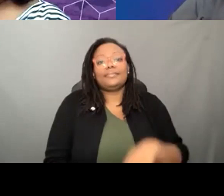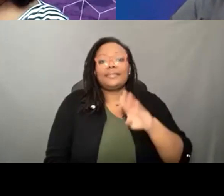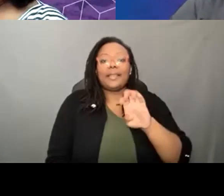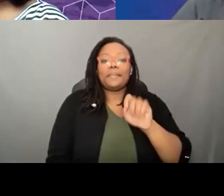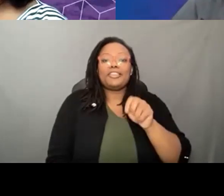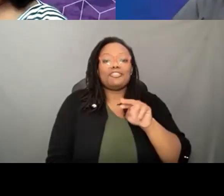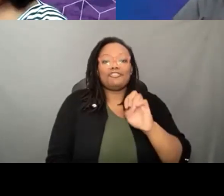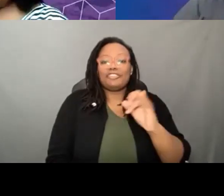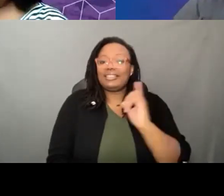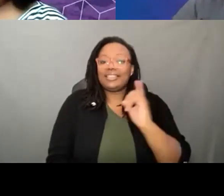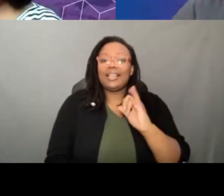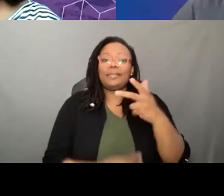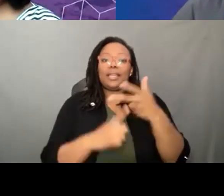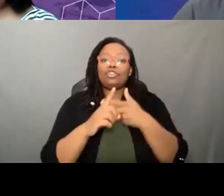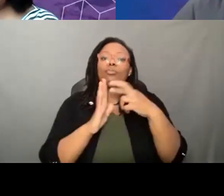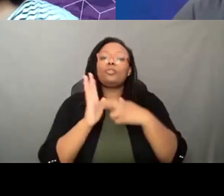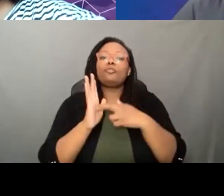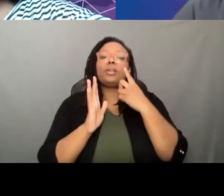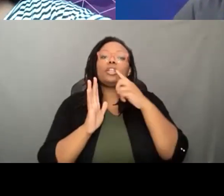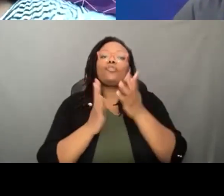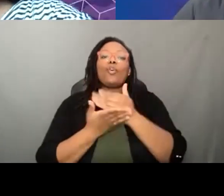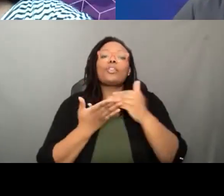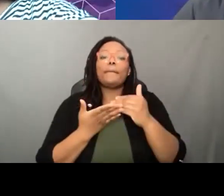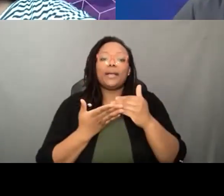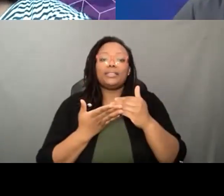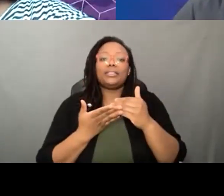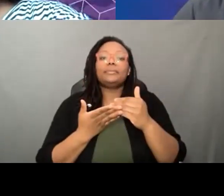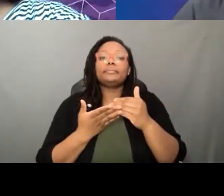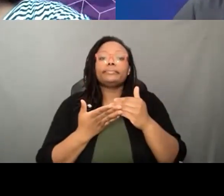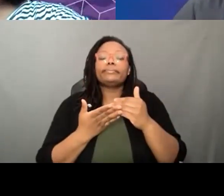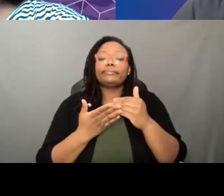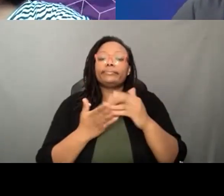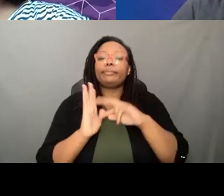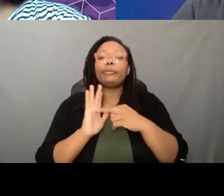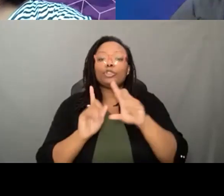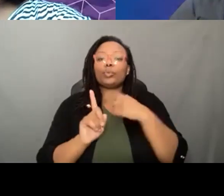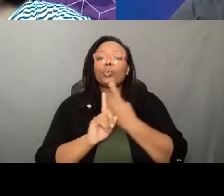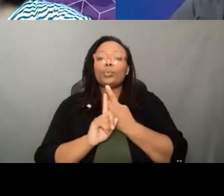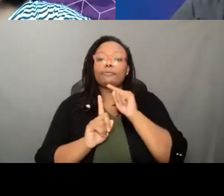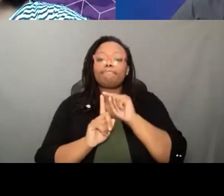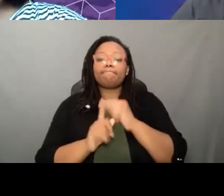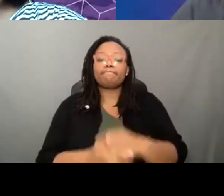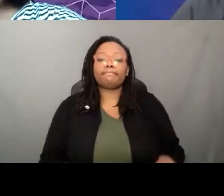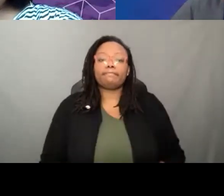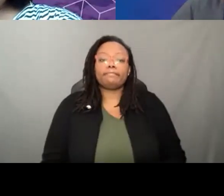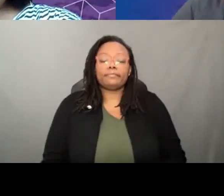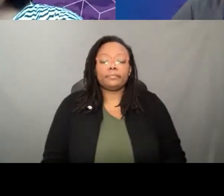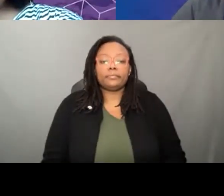The two-month rule is really a budgetary -- it's just for budget purposes. It's not for, you know, after .